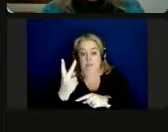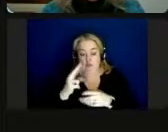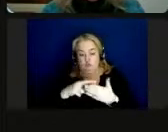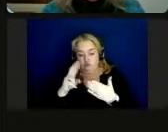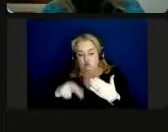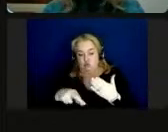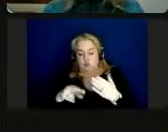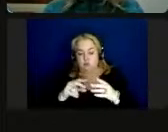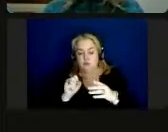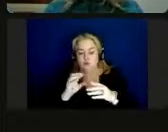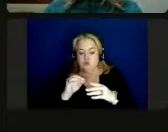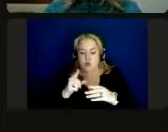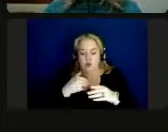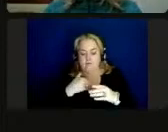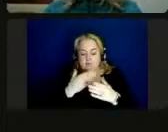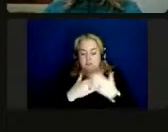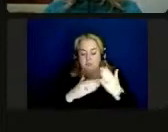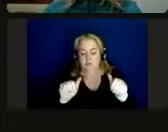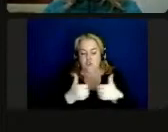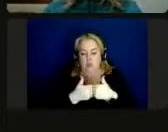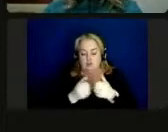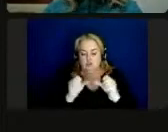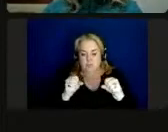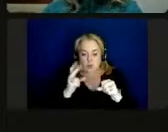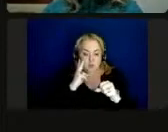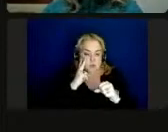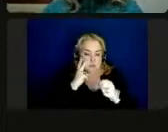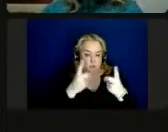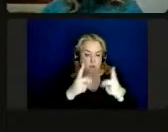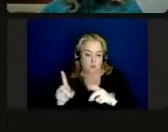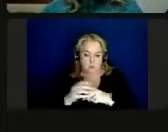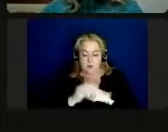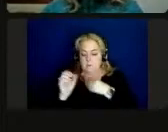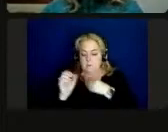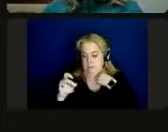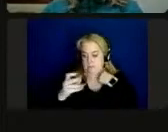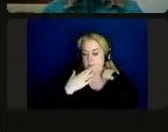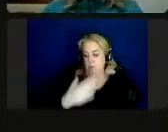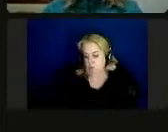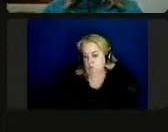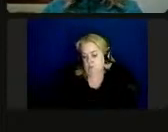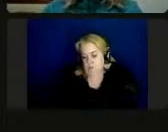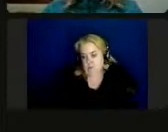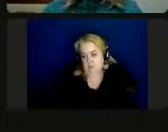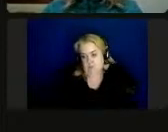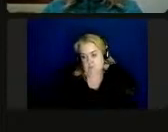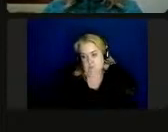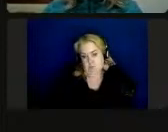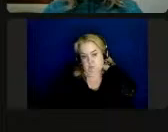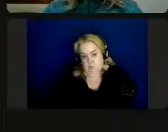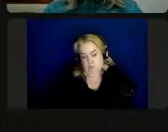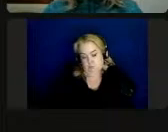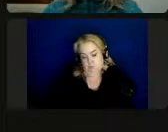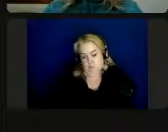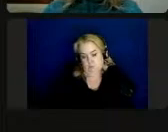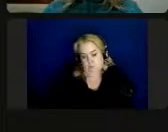THE TIMING COLLECTING AND ACTUALLY STARTING UP THEIR NEW PROGRAMS TO SEE THE RESULTS FOR THOSE VOTERS.